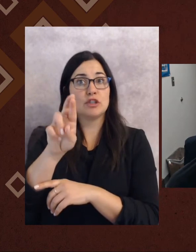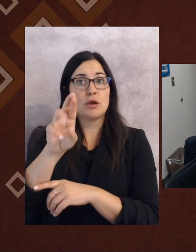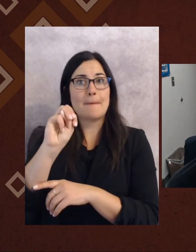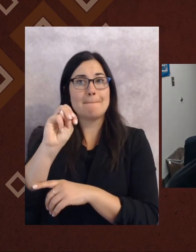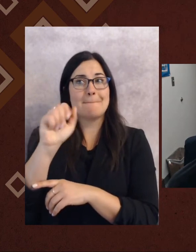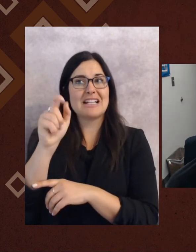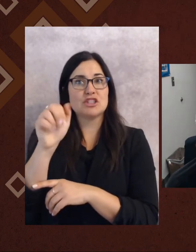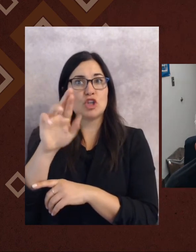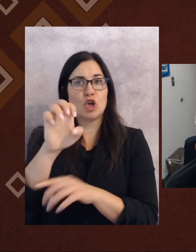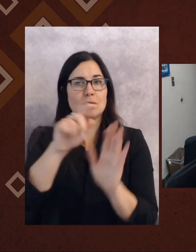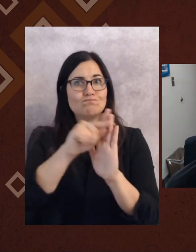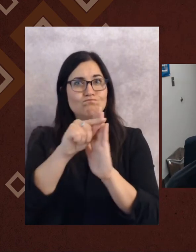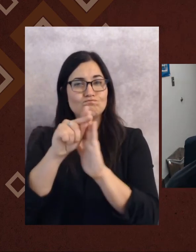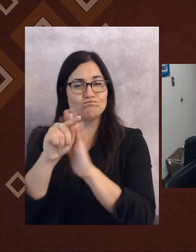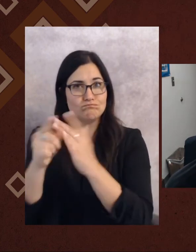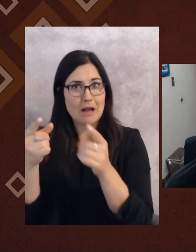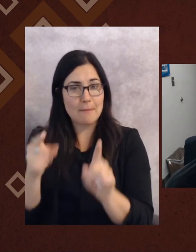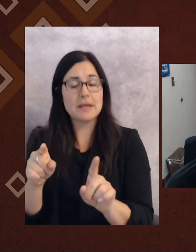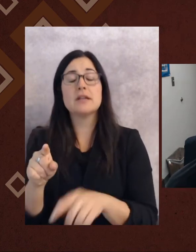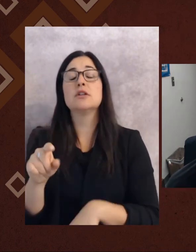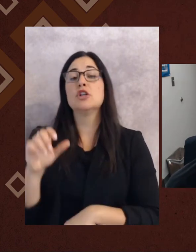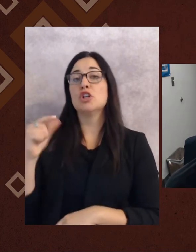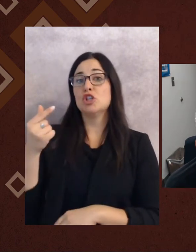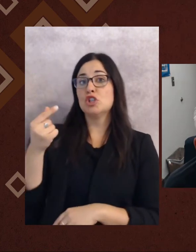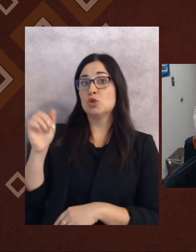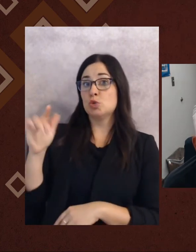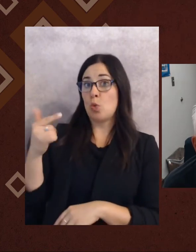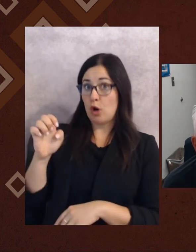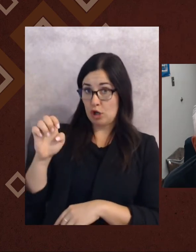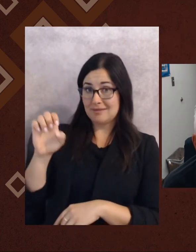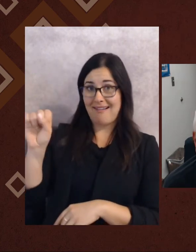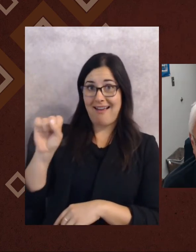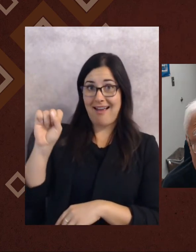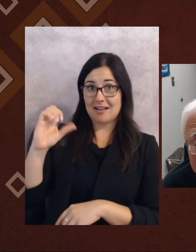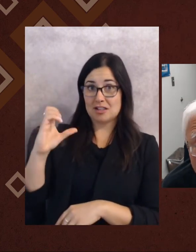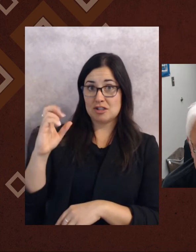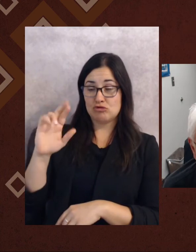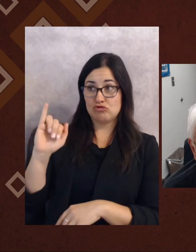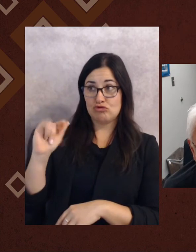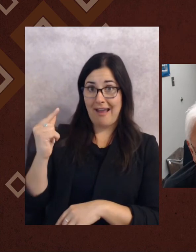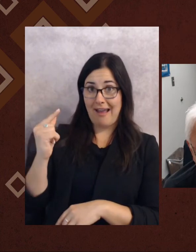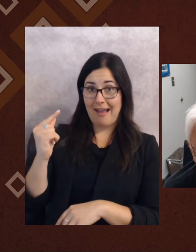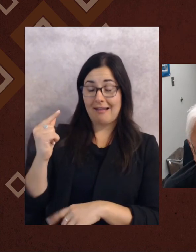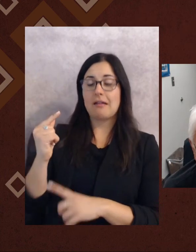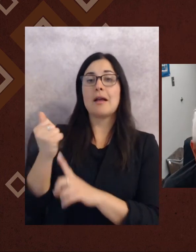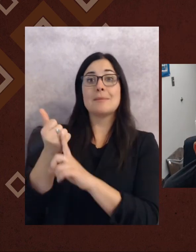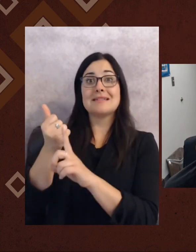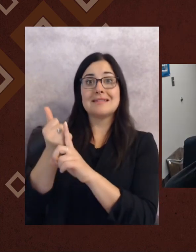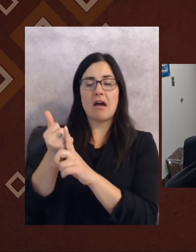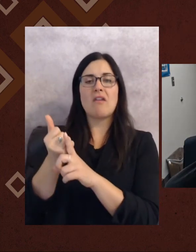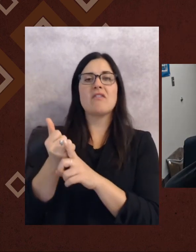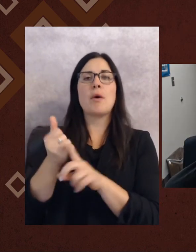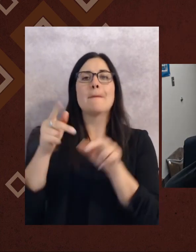I'm assuming that George Craig might have been on the jury himself,